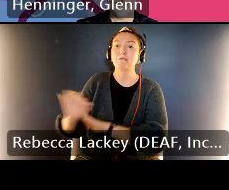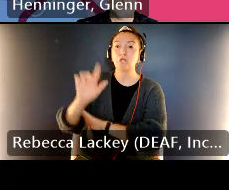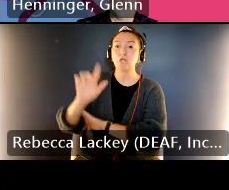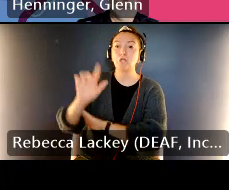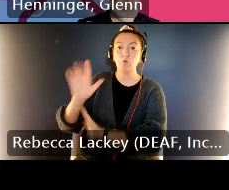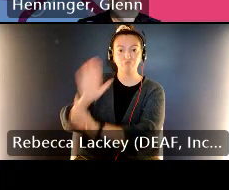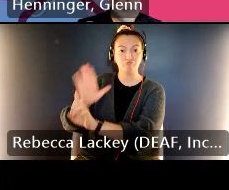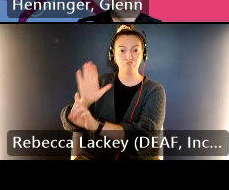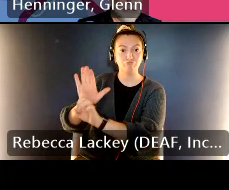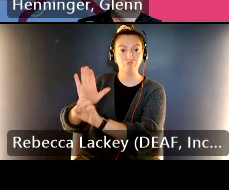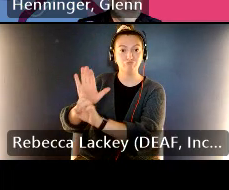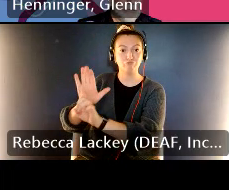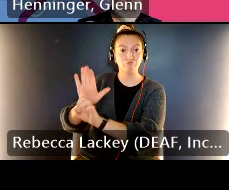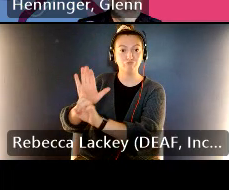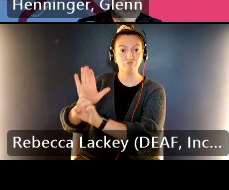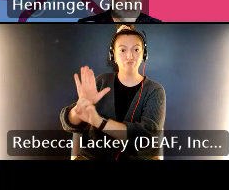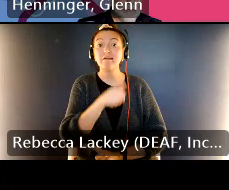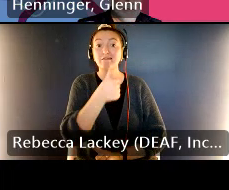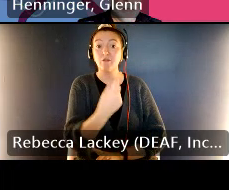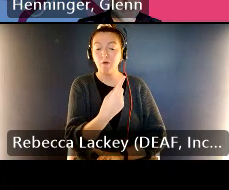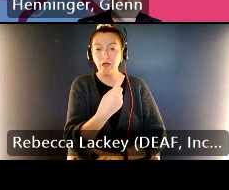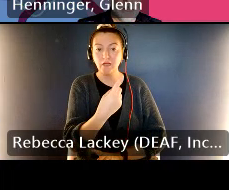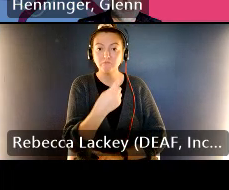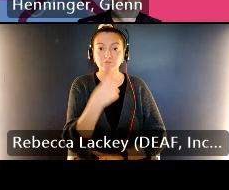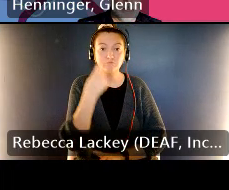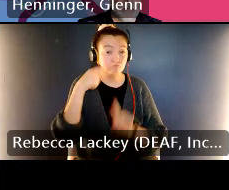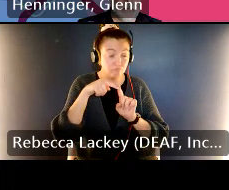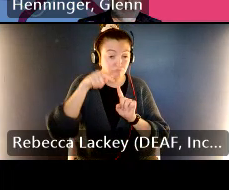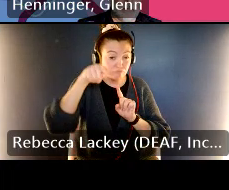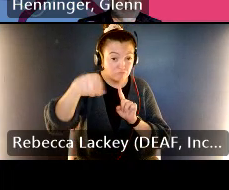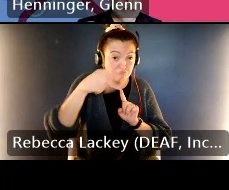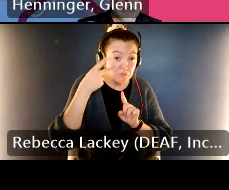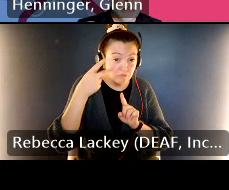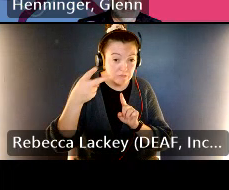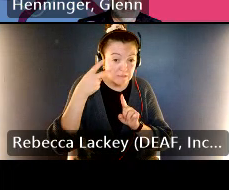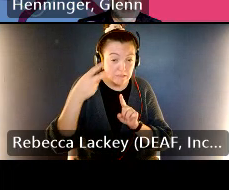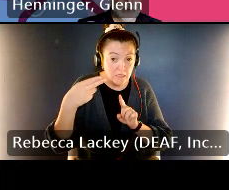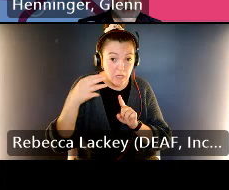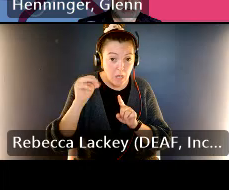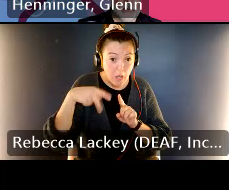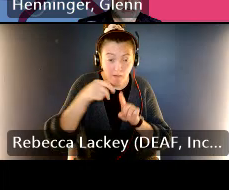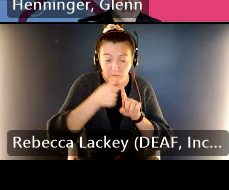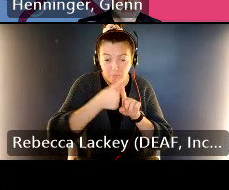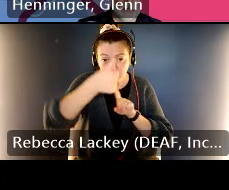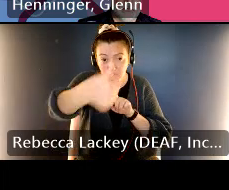Here's an another one you can you can see the speed hump further in the down the